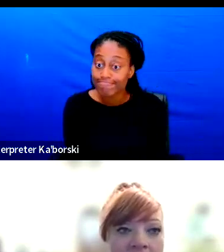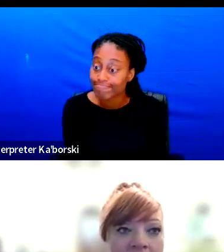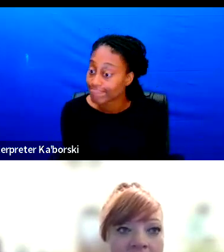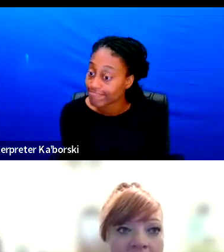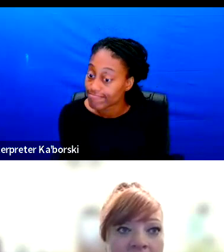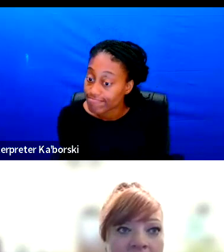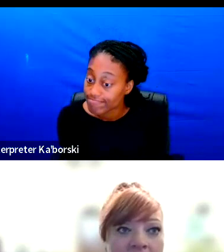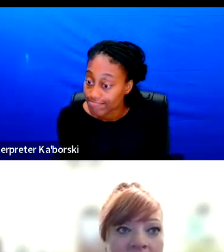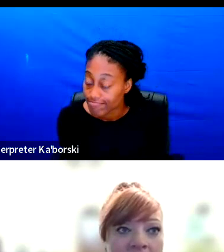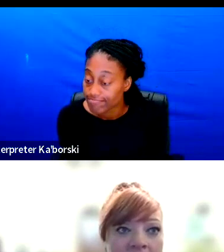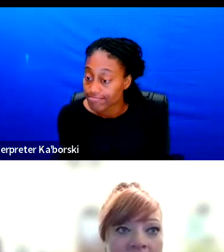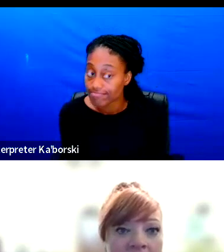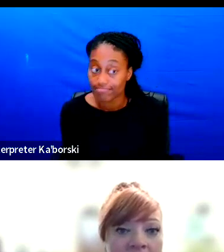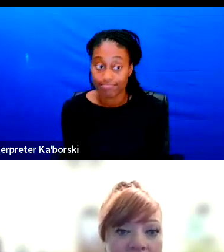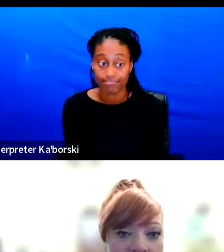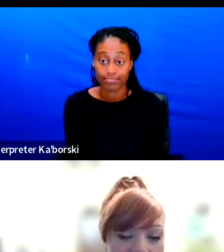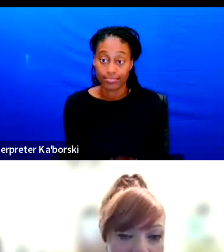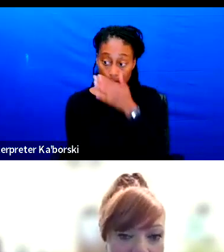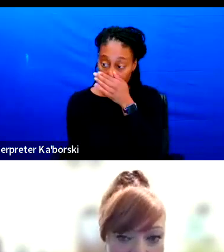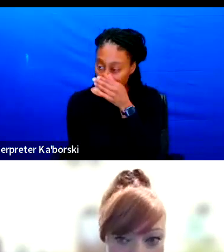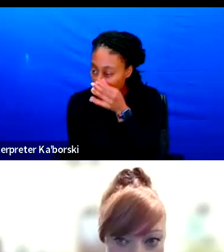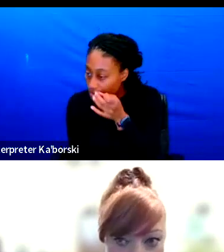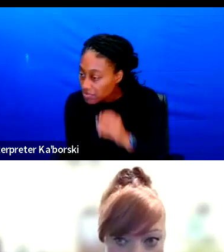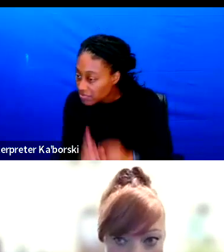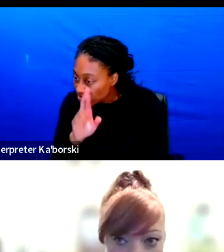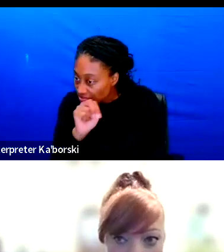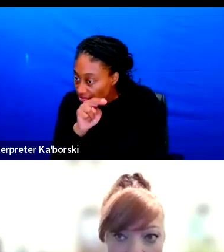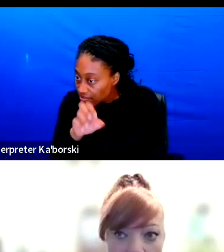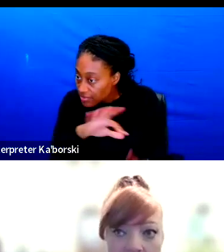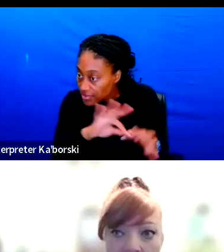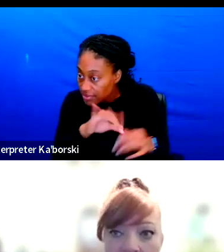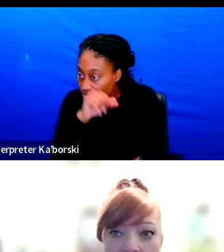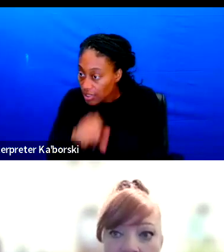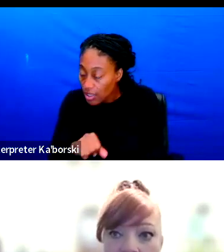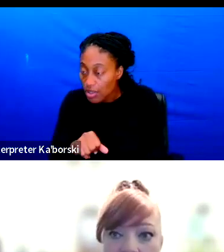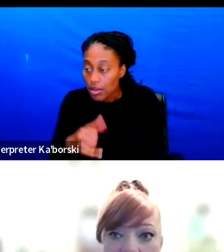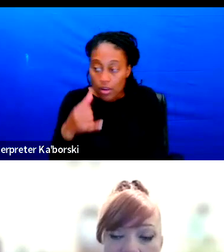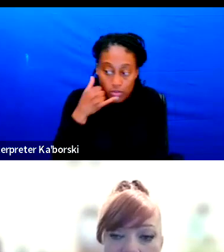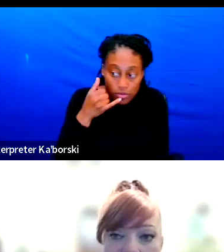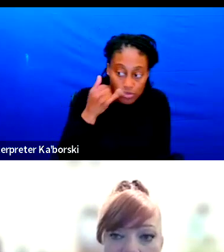Kyle Kleist: Yeah, Renee put. Actually, I love Zoom Phone other ones. Yeah, connecting with people through teams